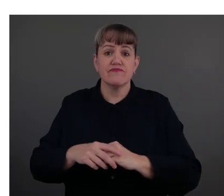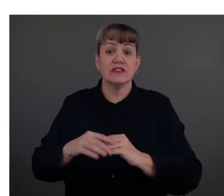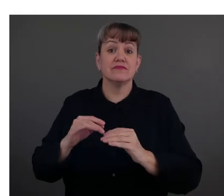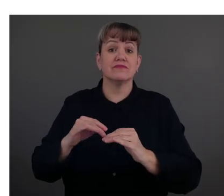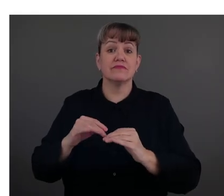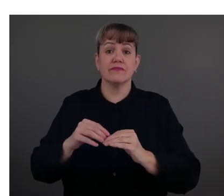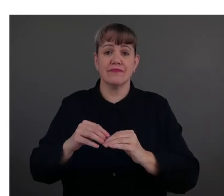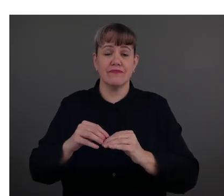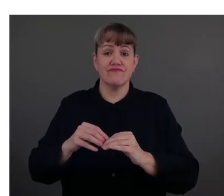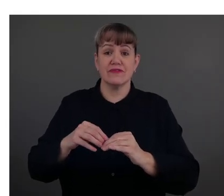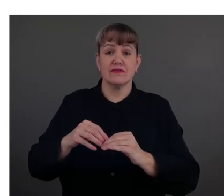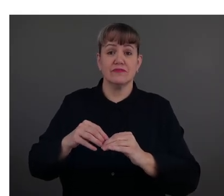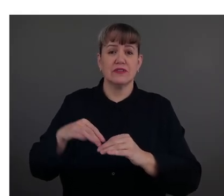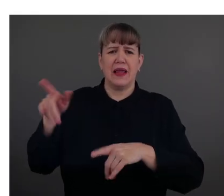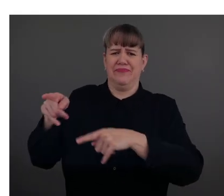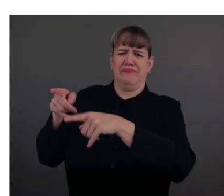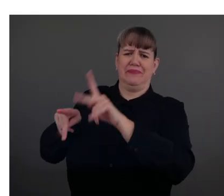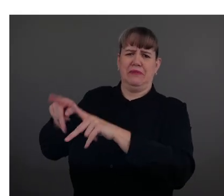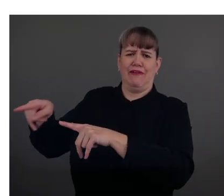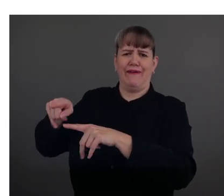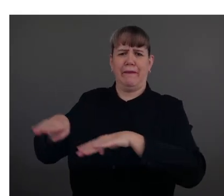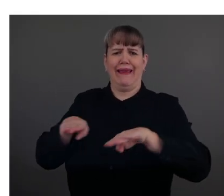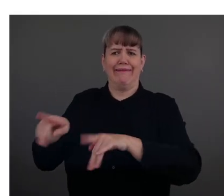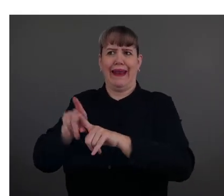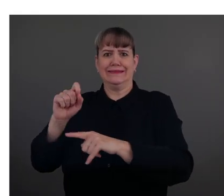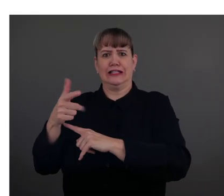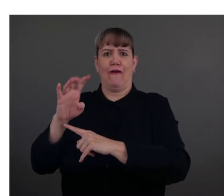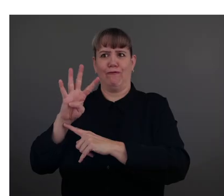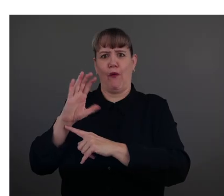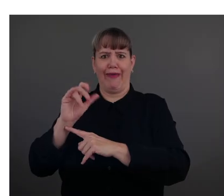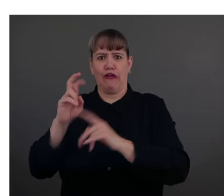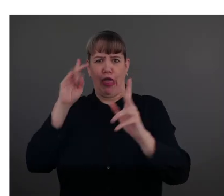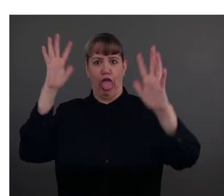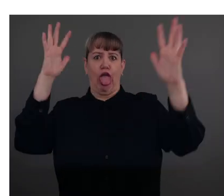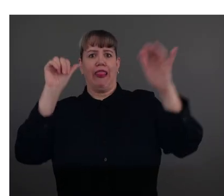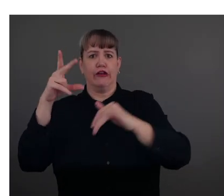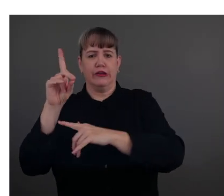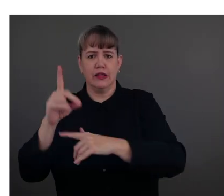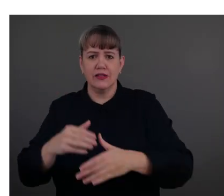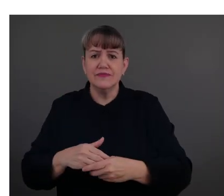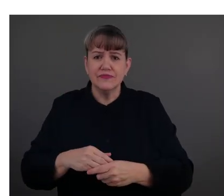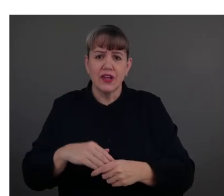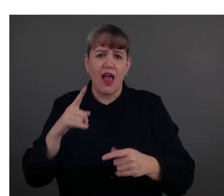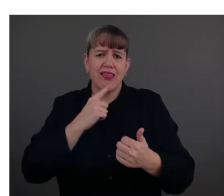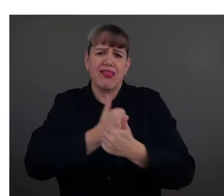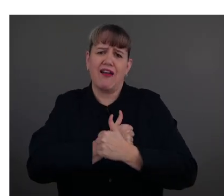conversation around neurodivergence lately, people are acting like they have stage four cancer. Absolutely. Because they can't focus on a book for a little bit. I love you to death.